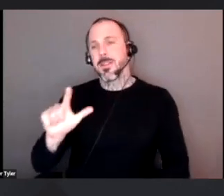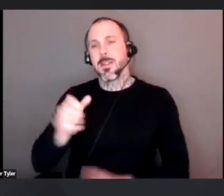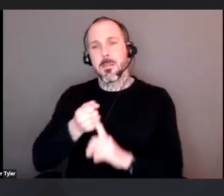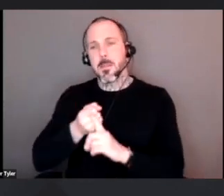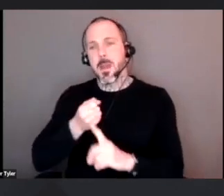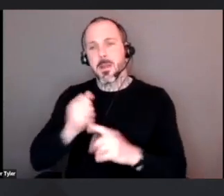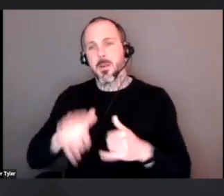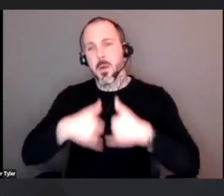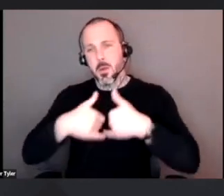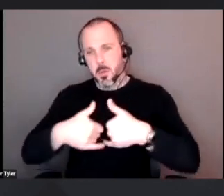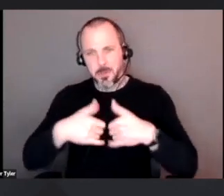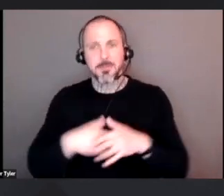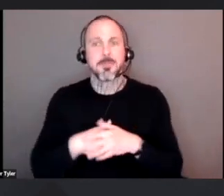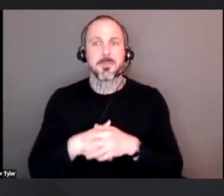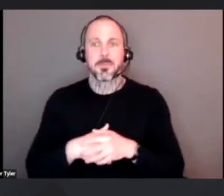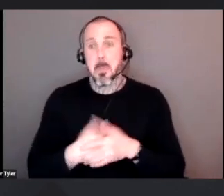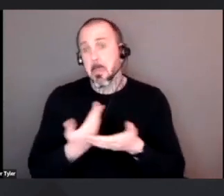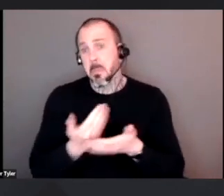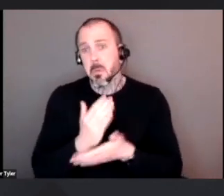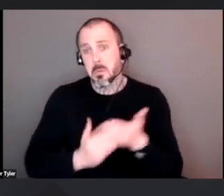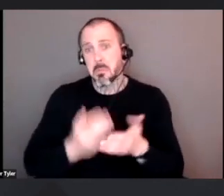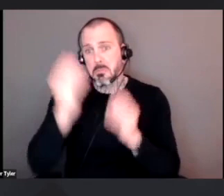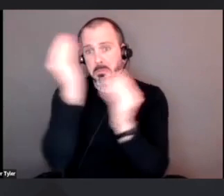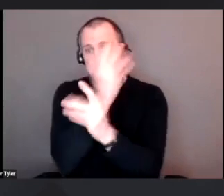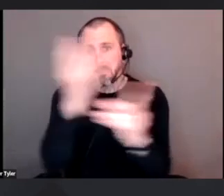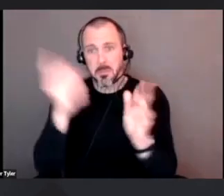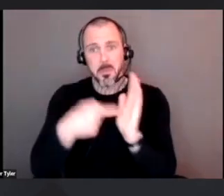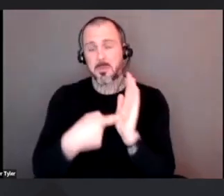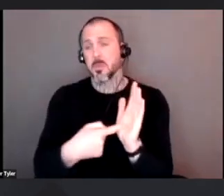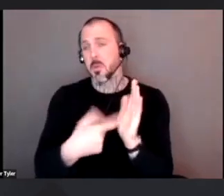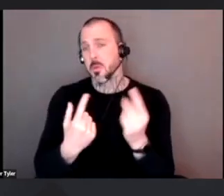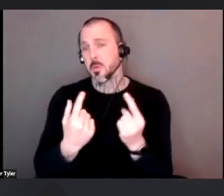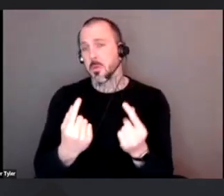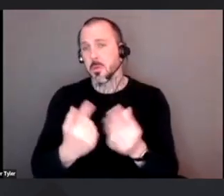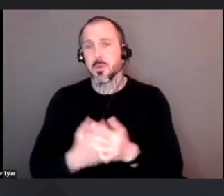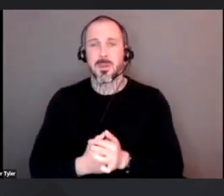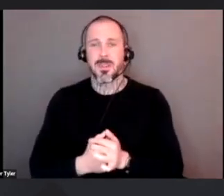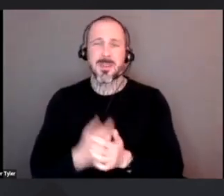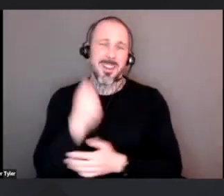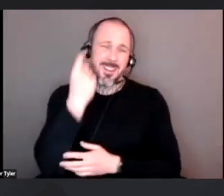being franchised, it really relies on the franchise owner to, you know,